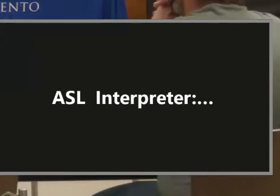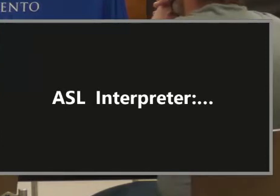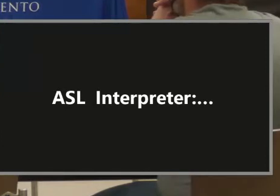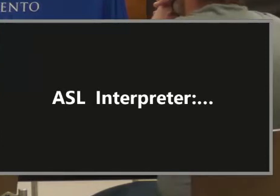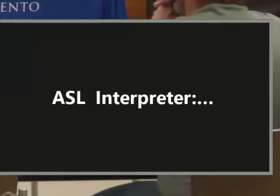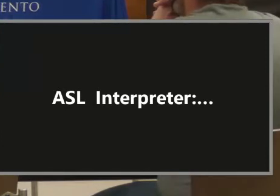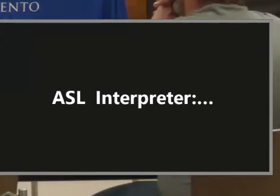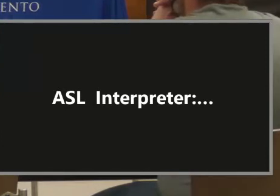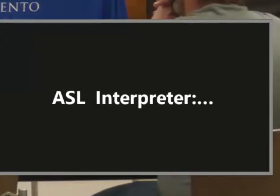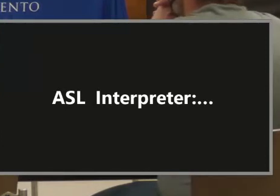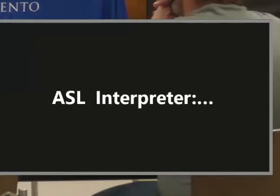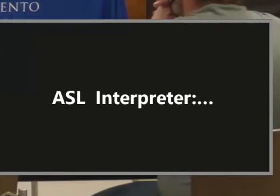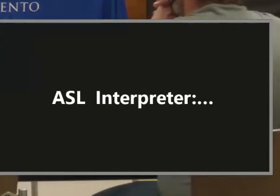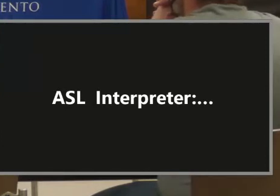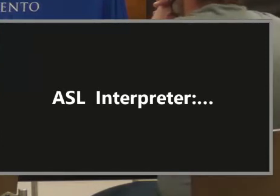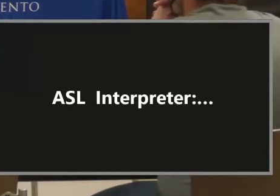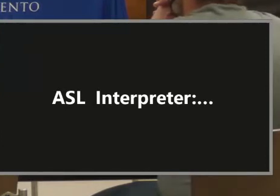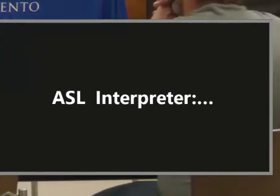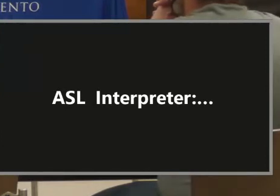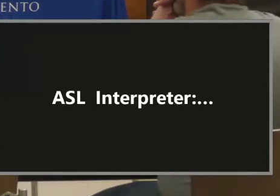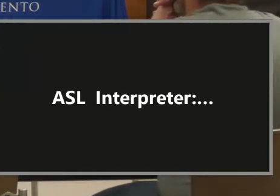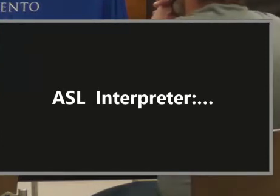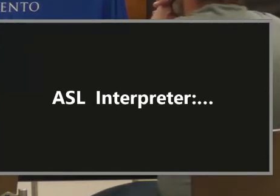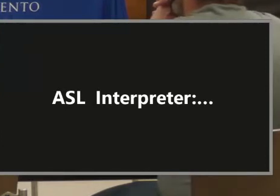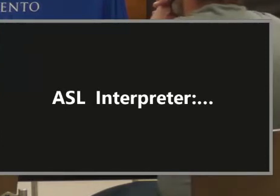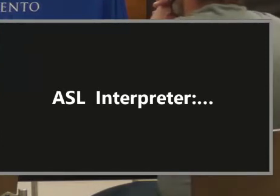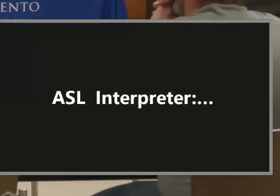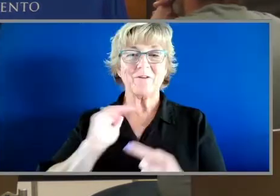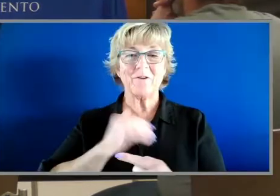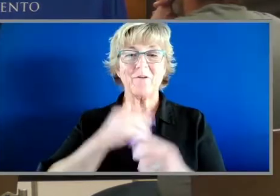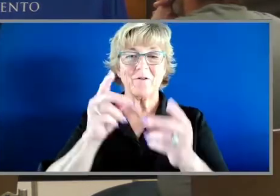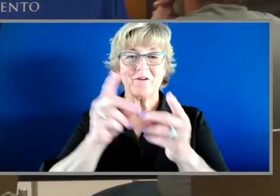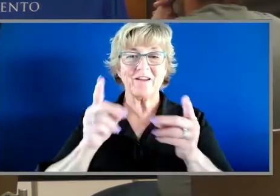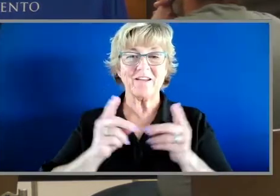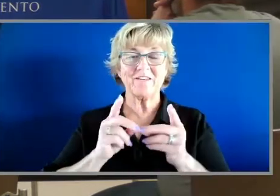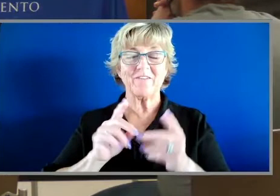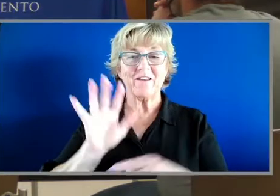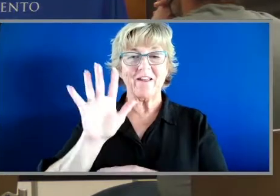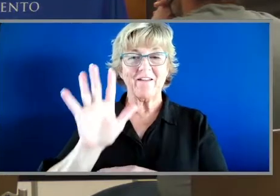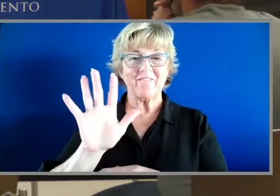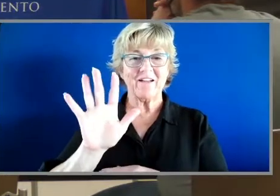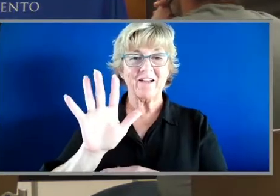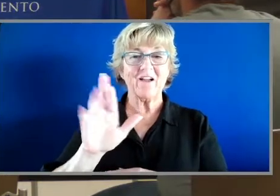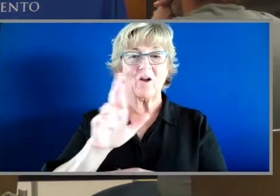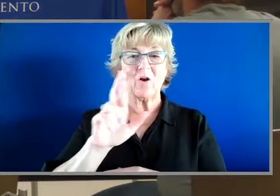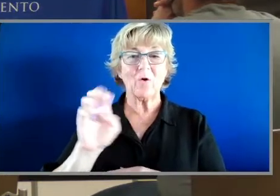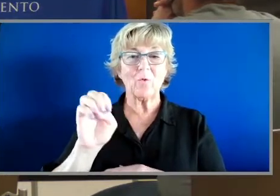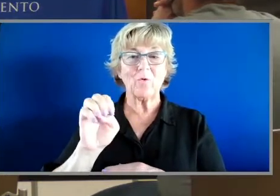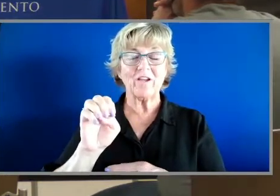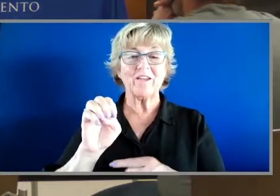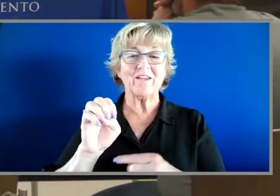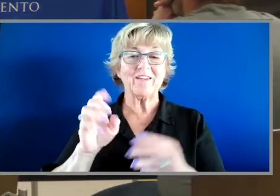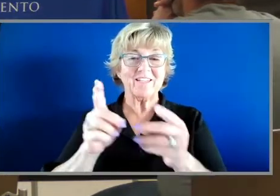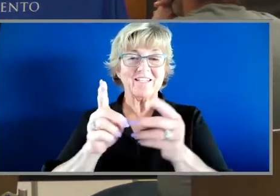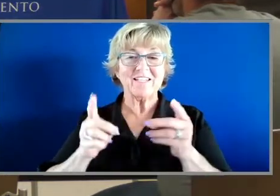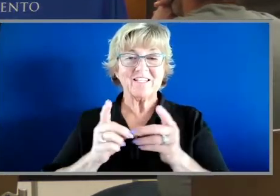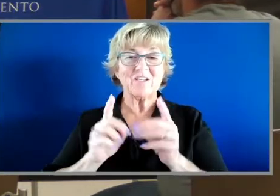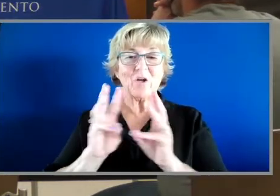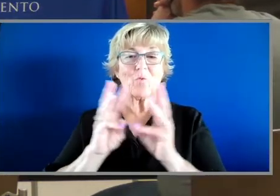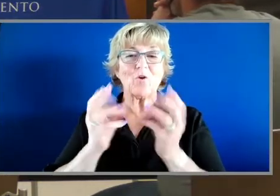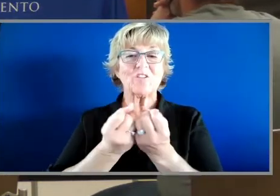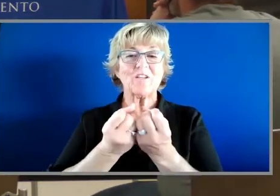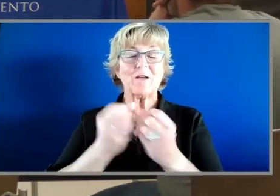Studio: Good evening and welcome to our district five redistricting workshop here at the rancho cordova library, we